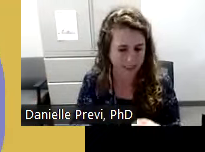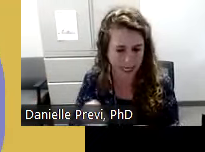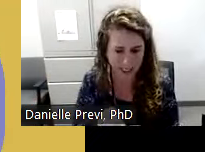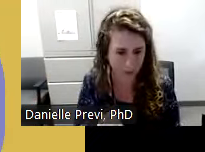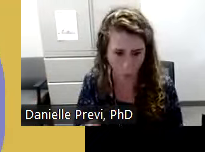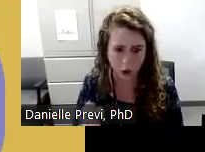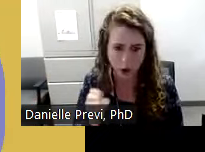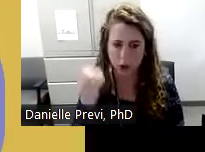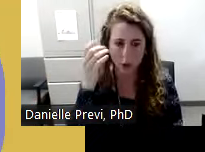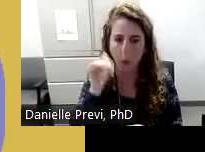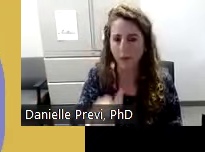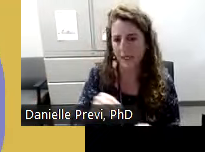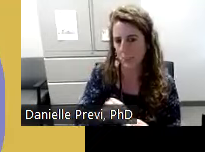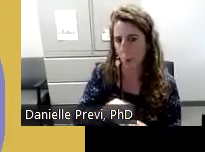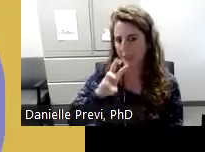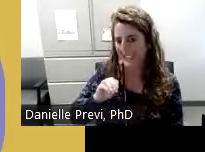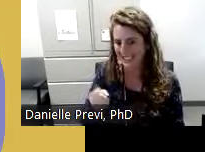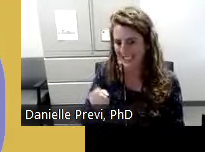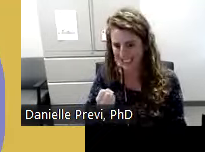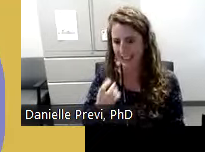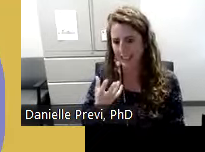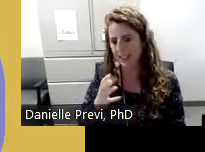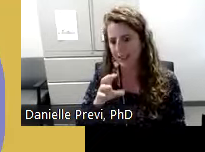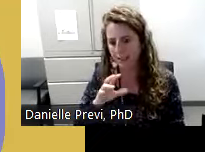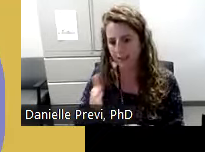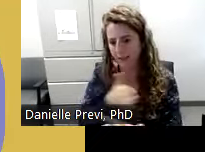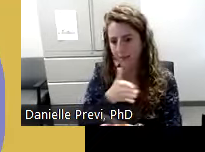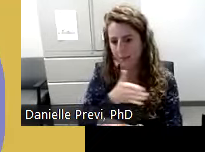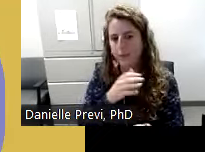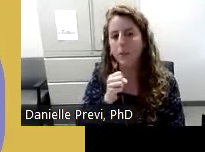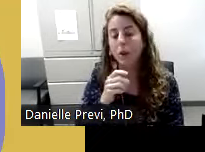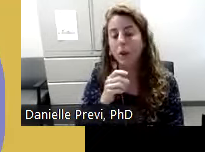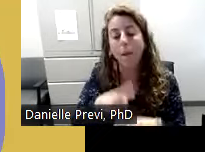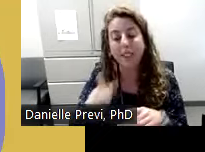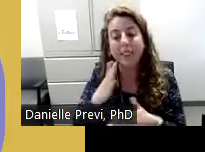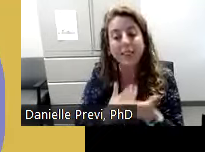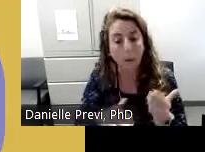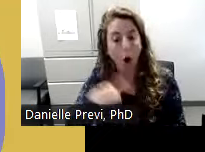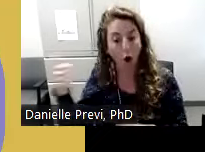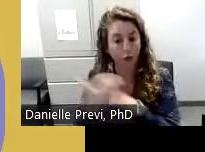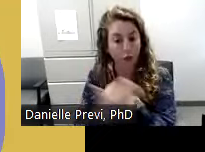which is not as often or as common anymore. That was much more prevalent in the 60s or earlier than